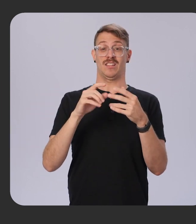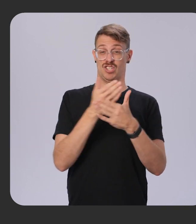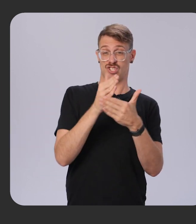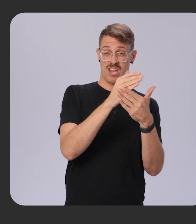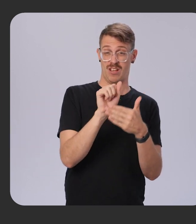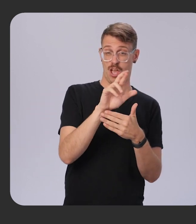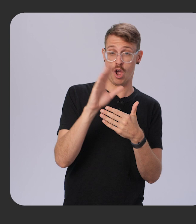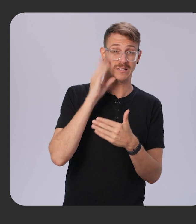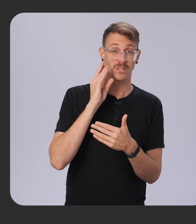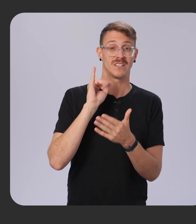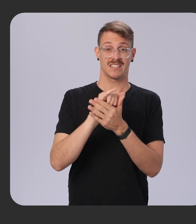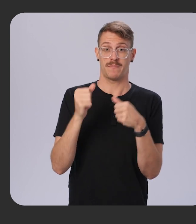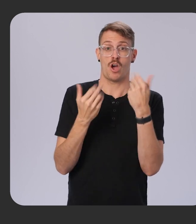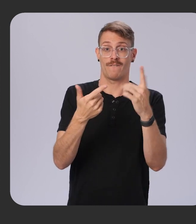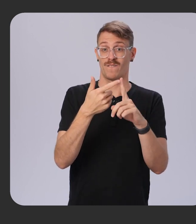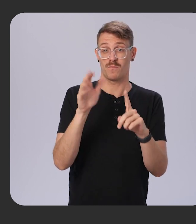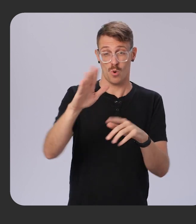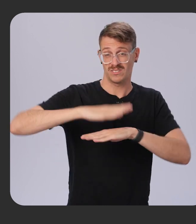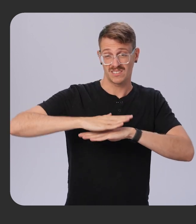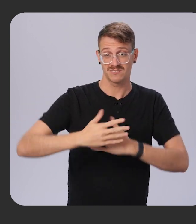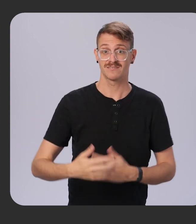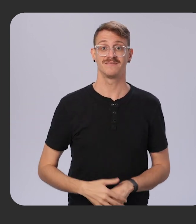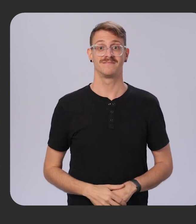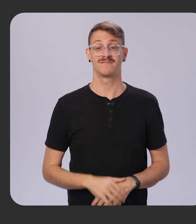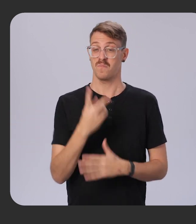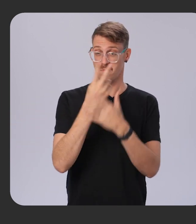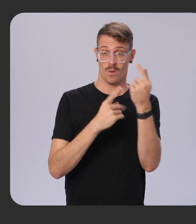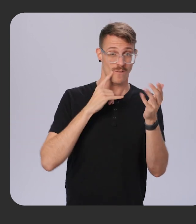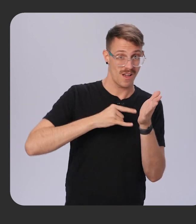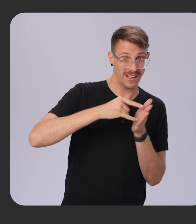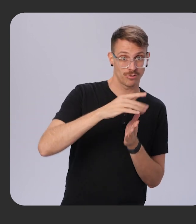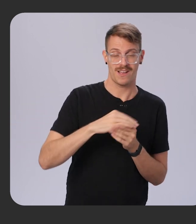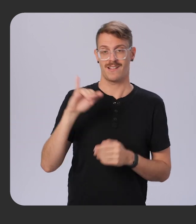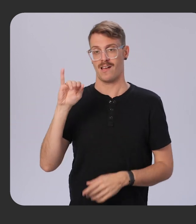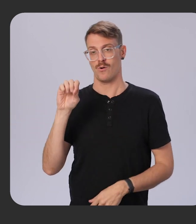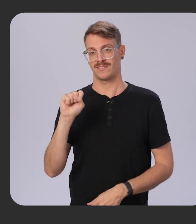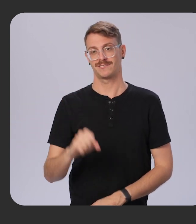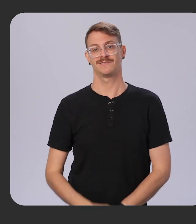can be authored remotely from your desk for both Android and iOS.